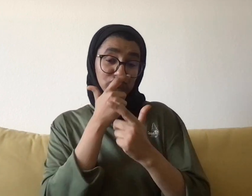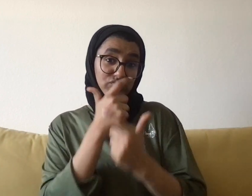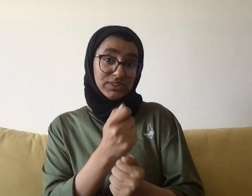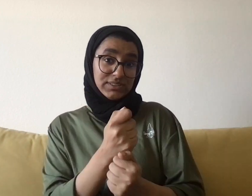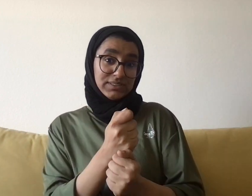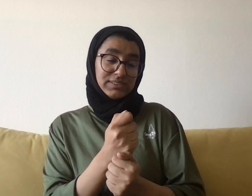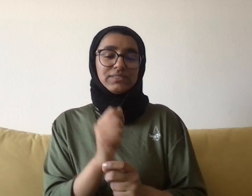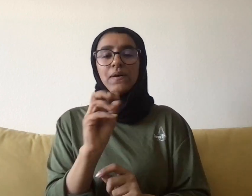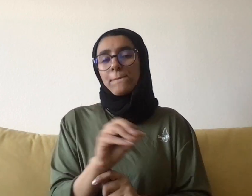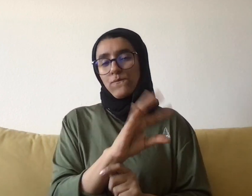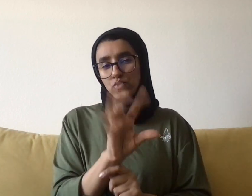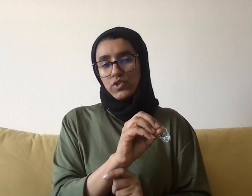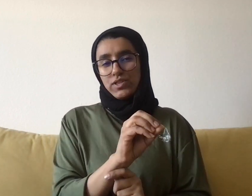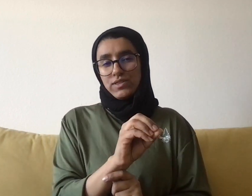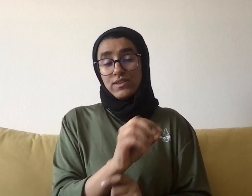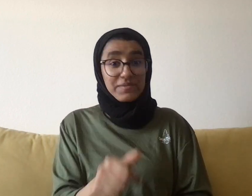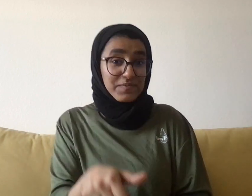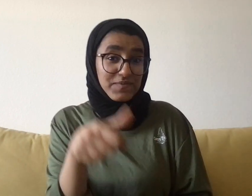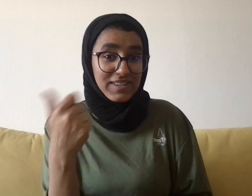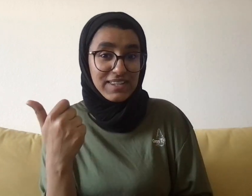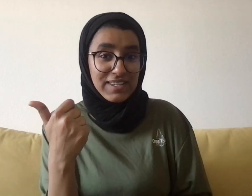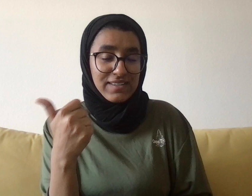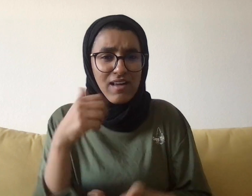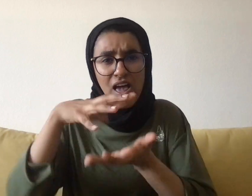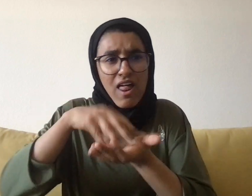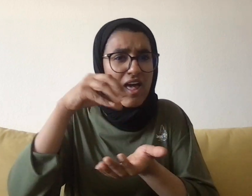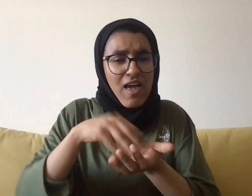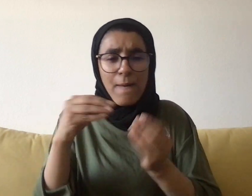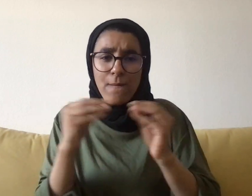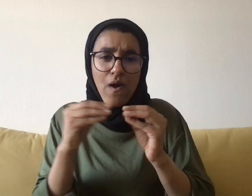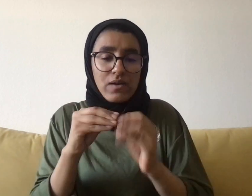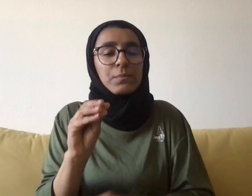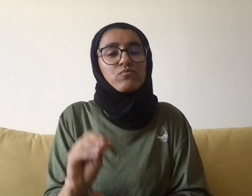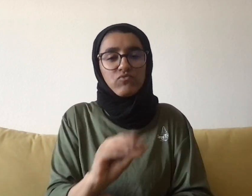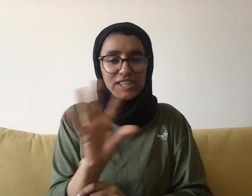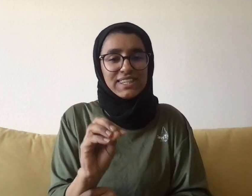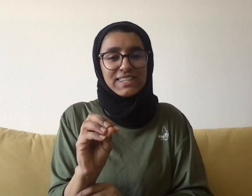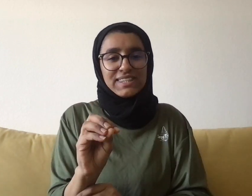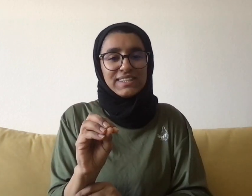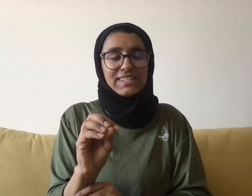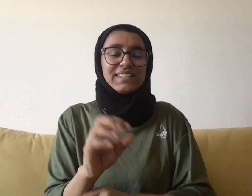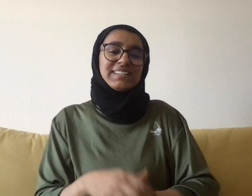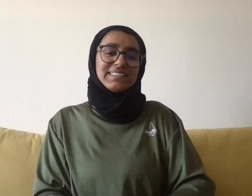Interested? Scan the codes to learn more!